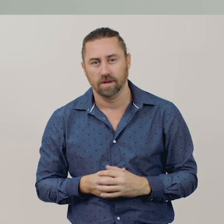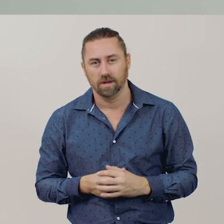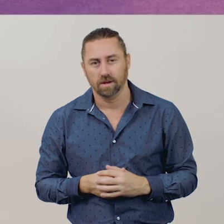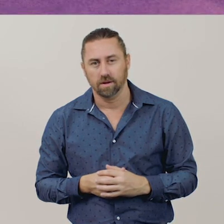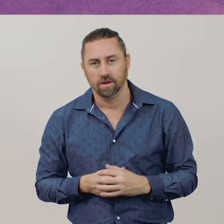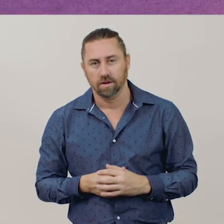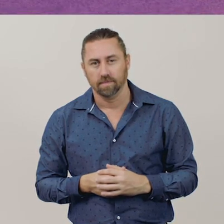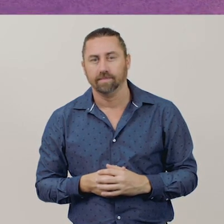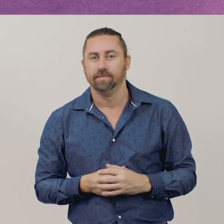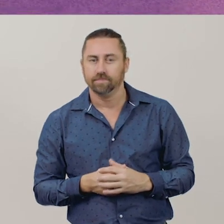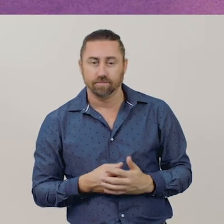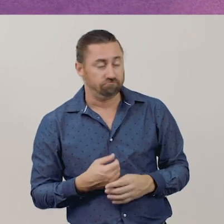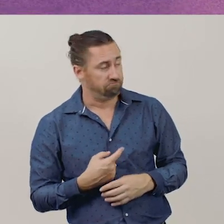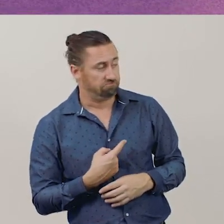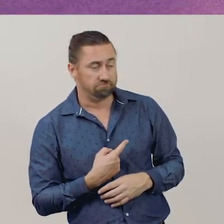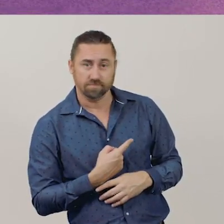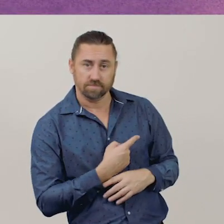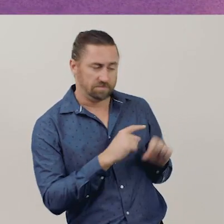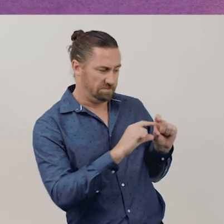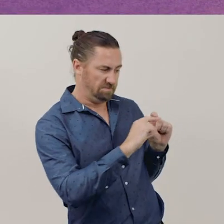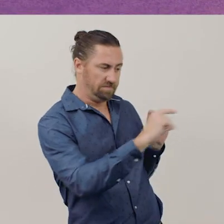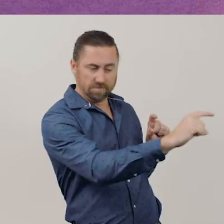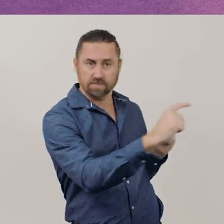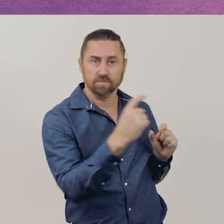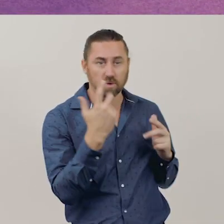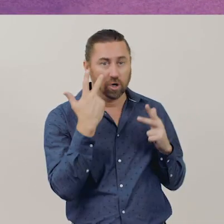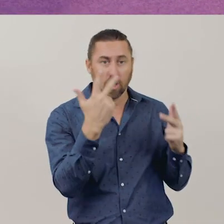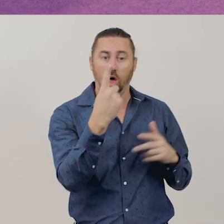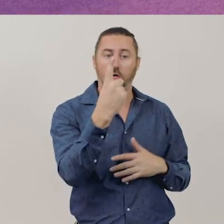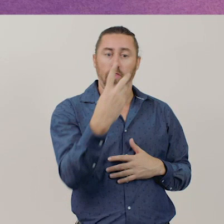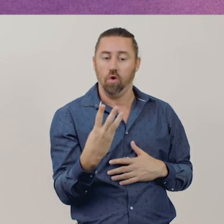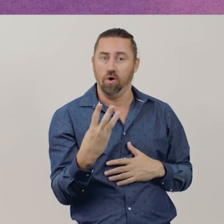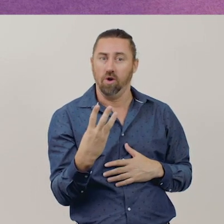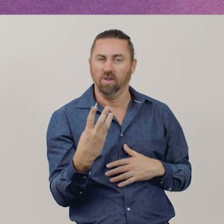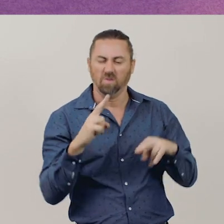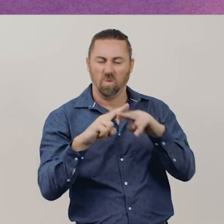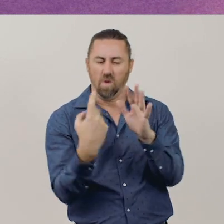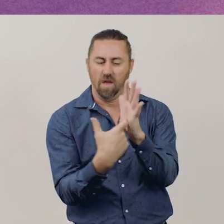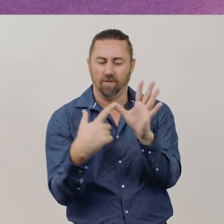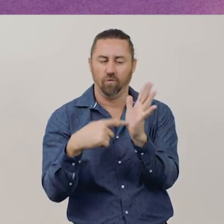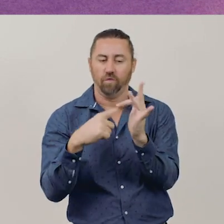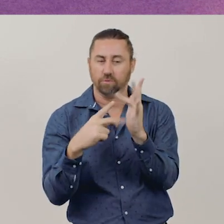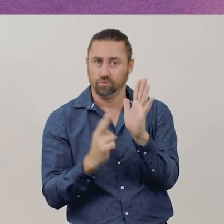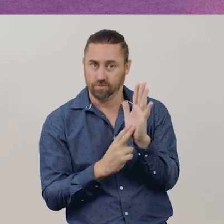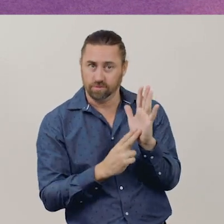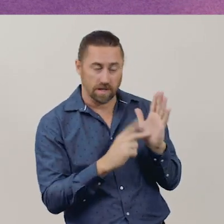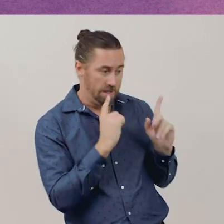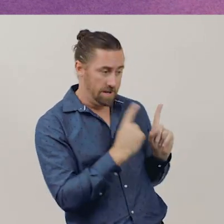This is a fraction strip for thirds. The length of the strip is the whole,